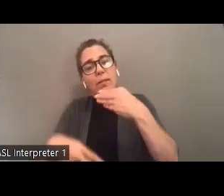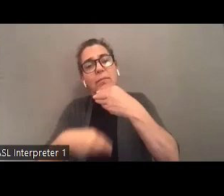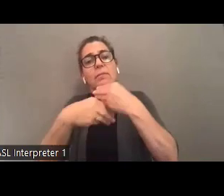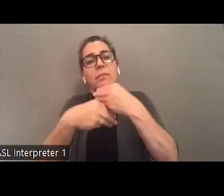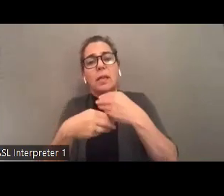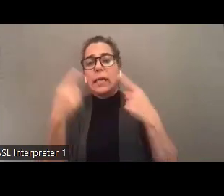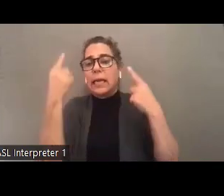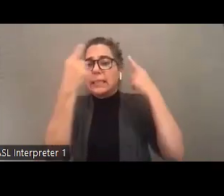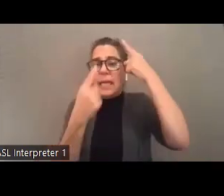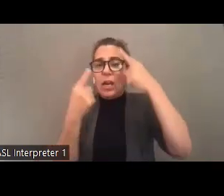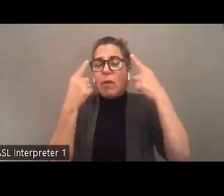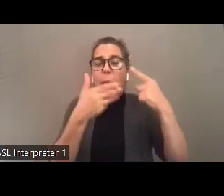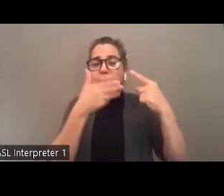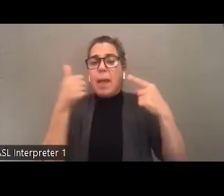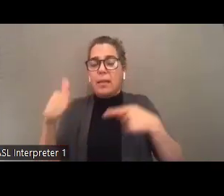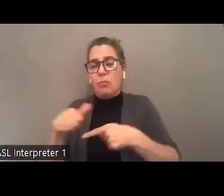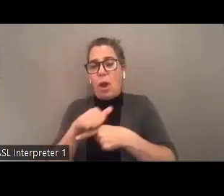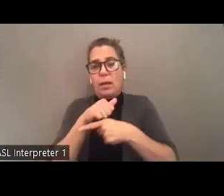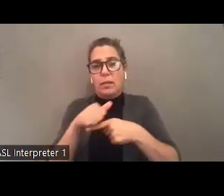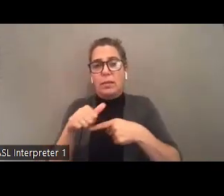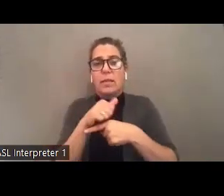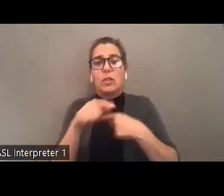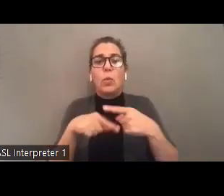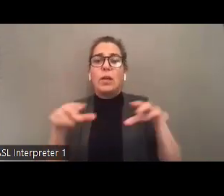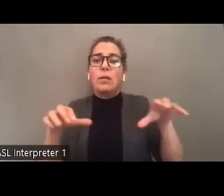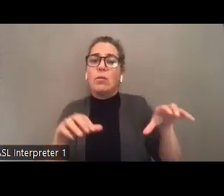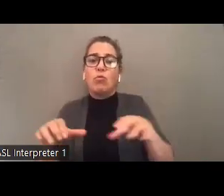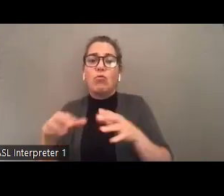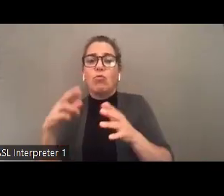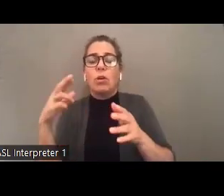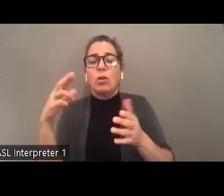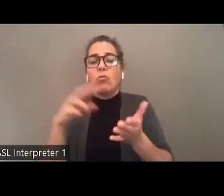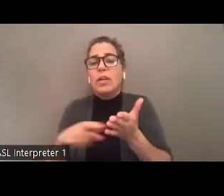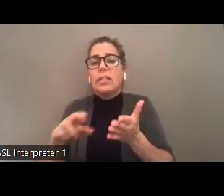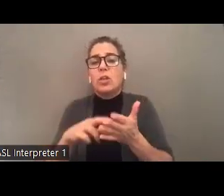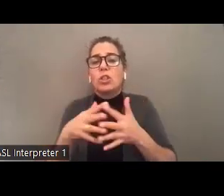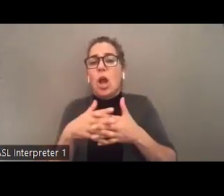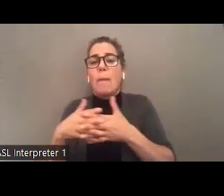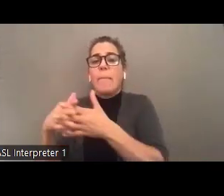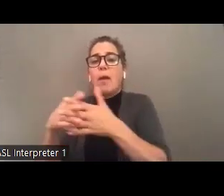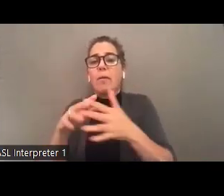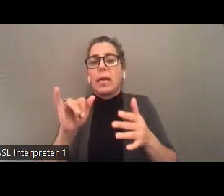and best practices when conducting research with American Indian and Alaska native participants.